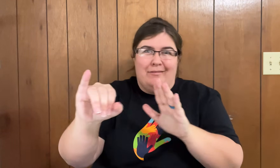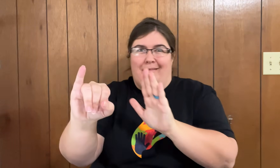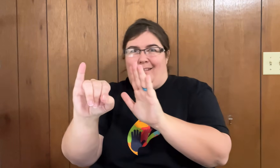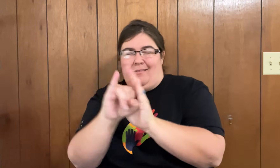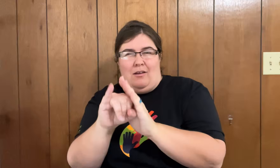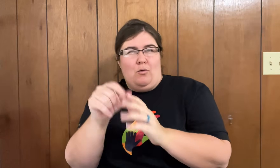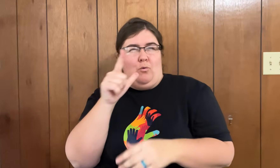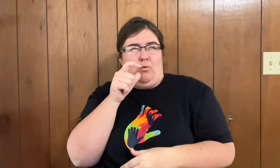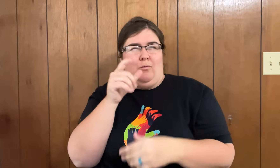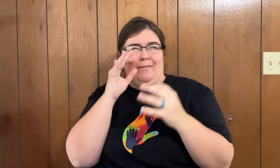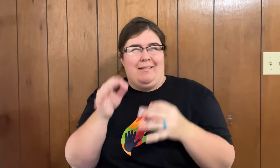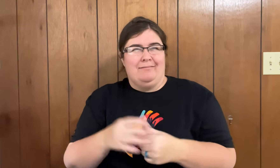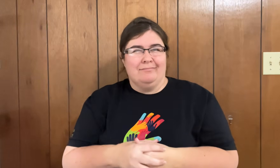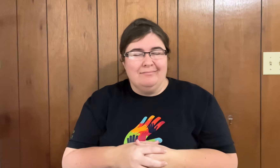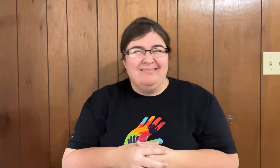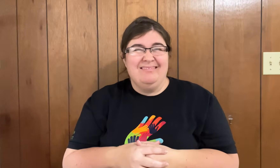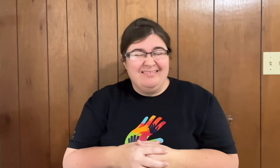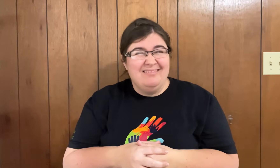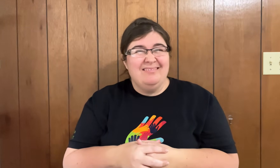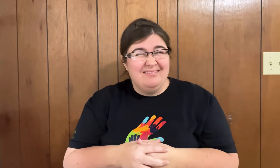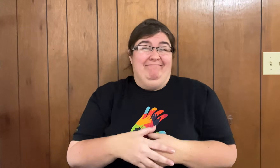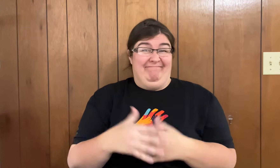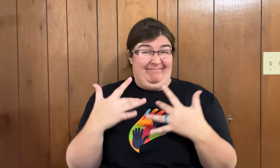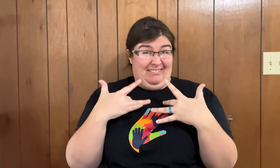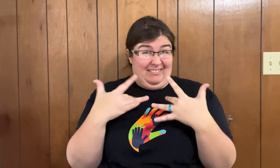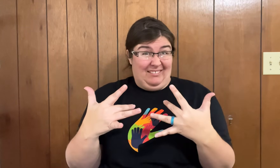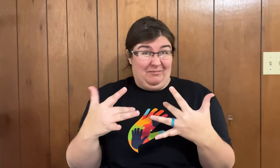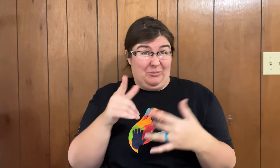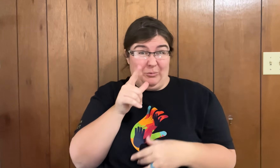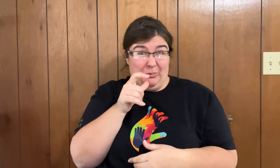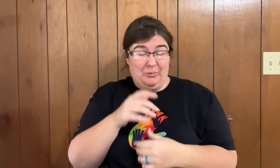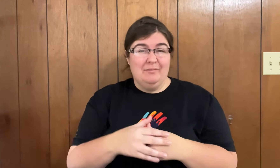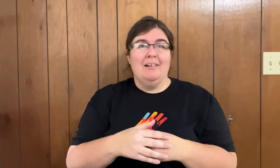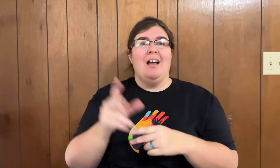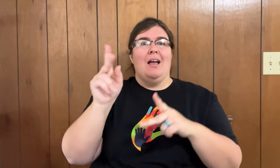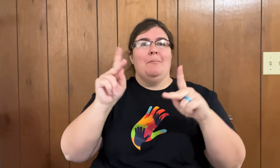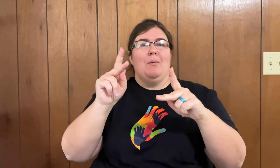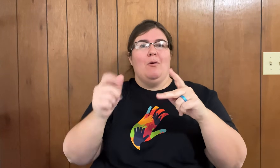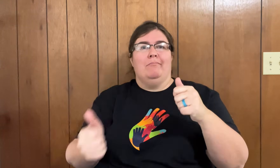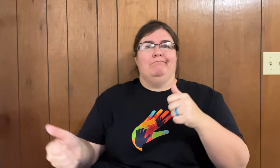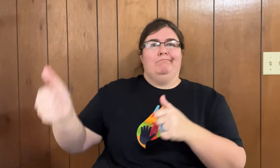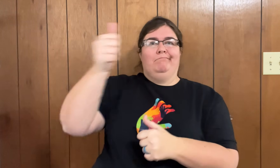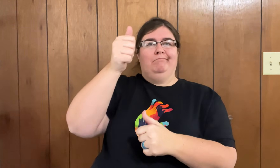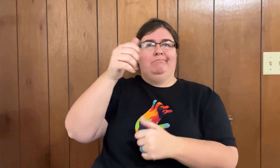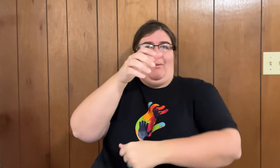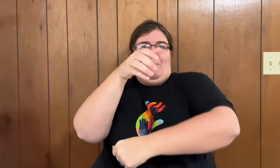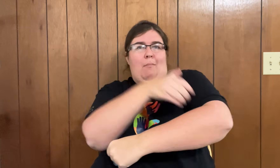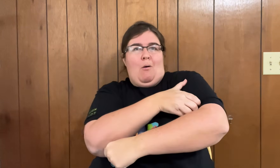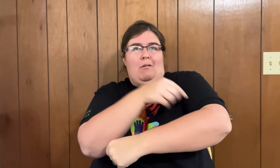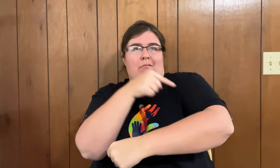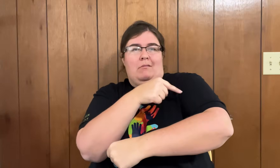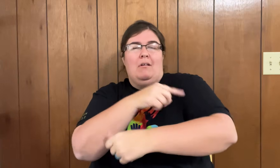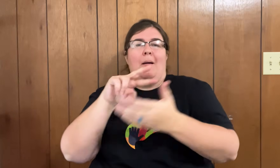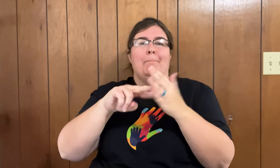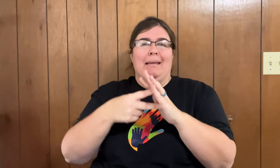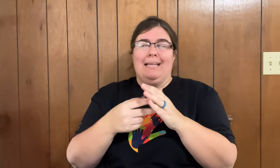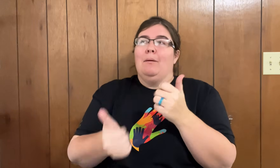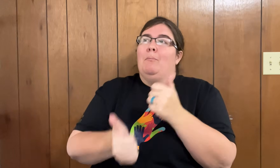communications, identity? Who decides? Well, typically those who decide are the people who are in power. Which